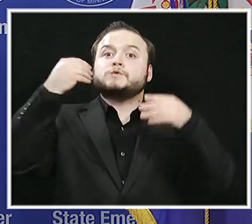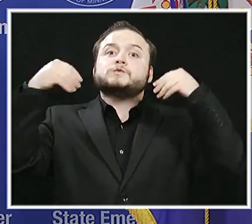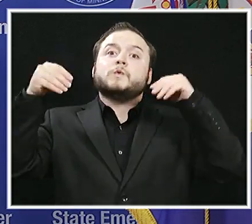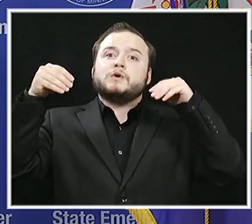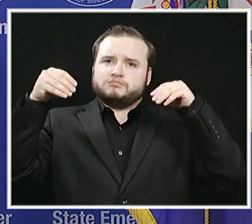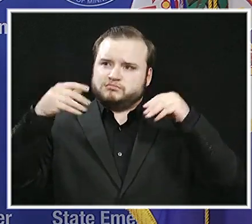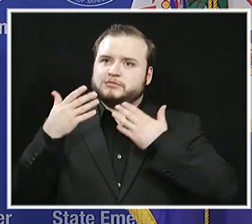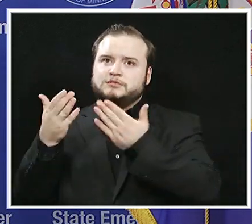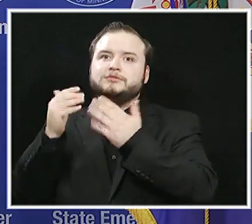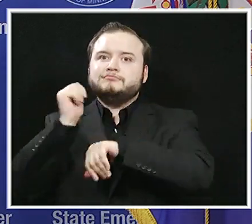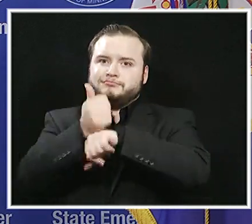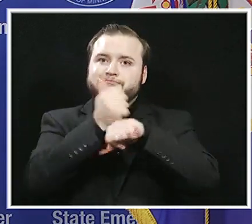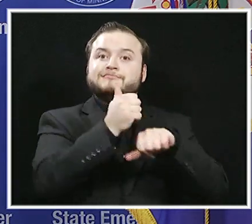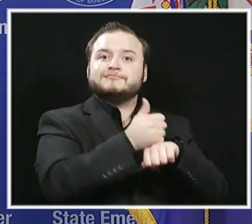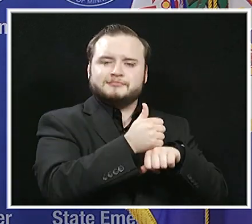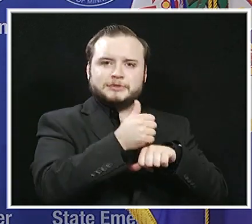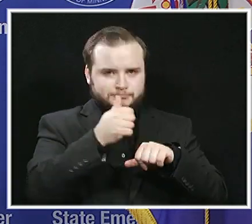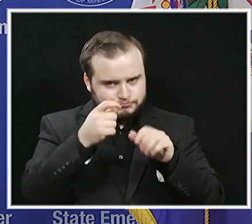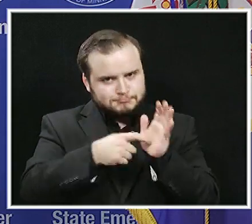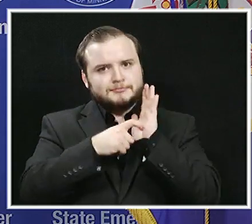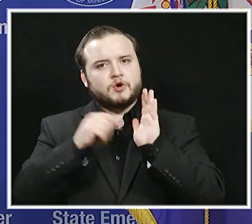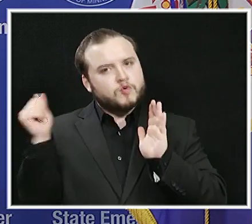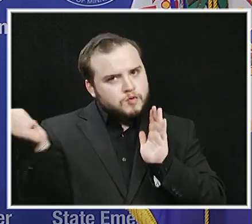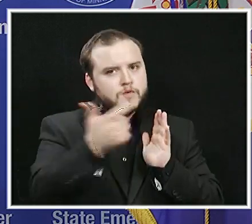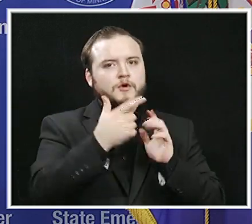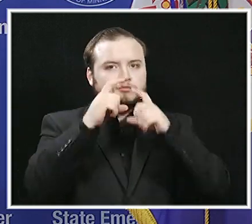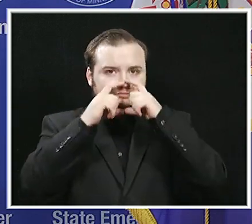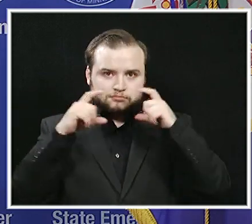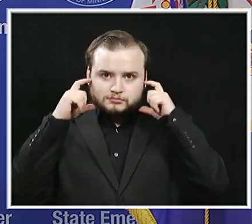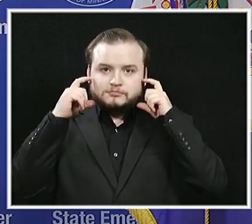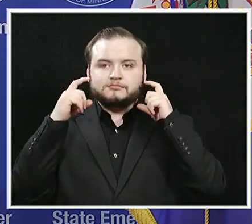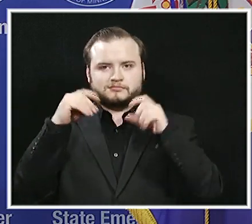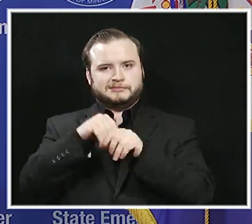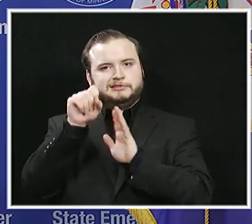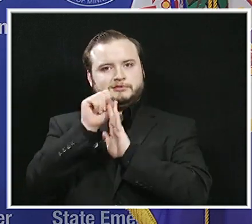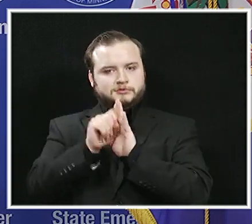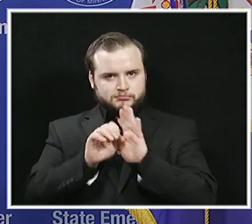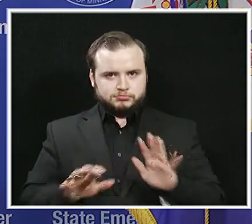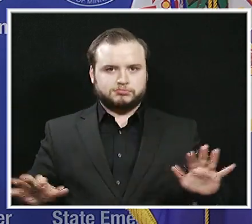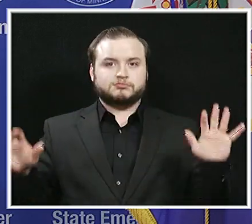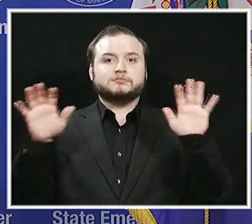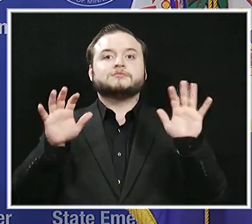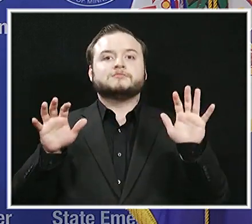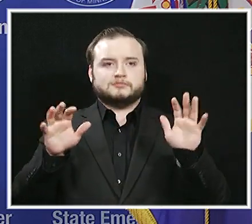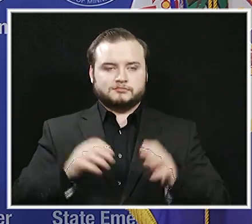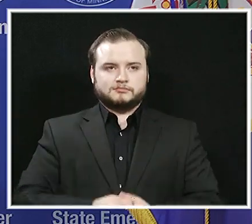mask. Grosser's association is recommending that everyone go with a mask.